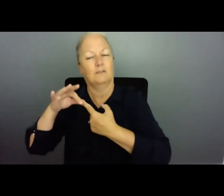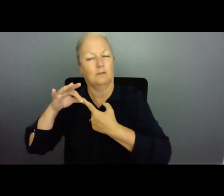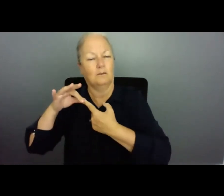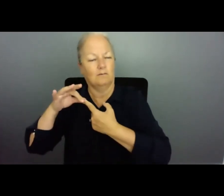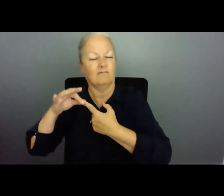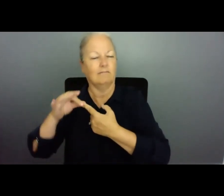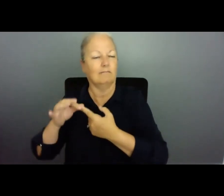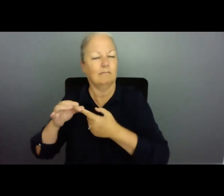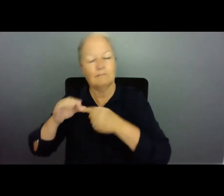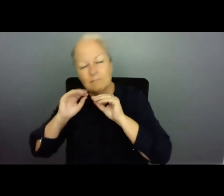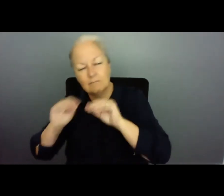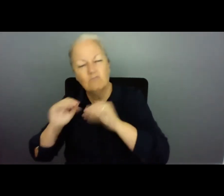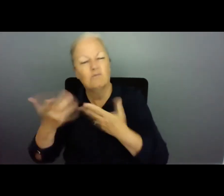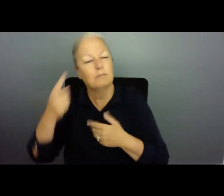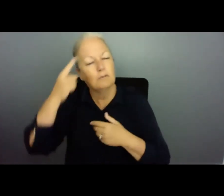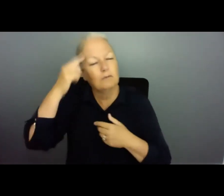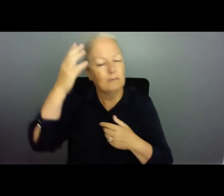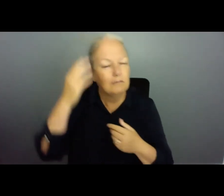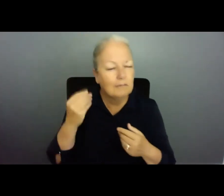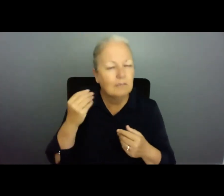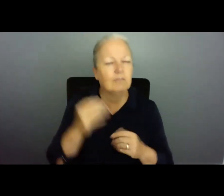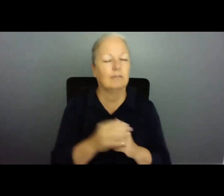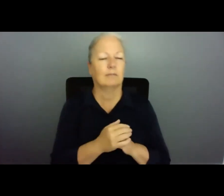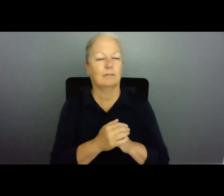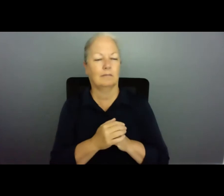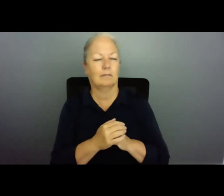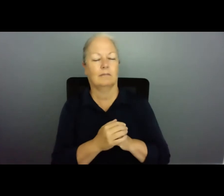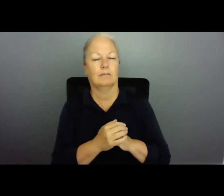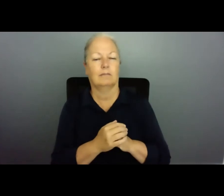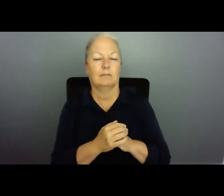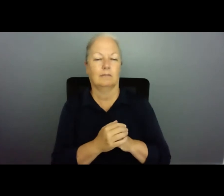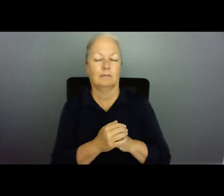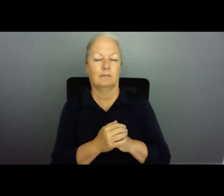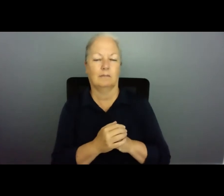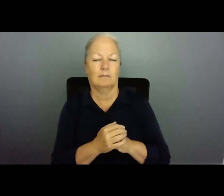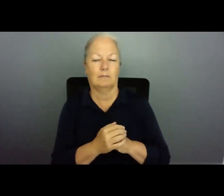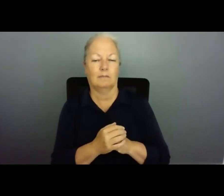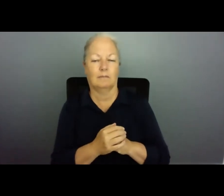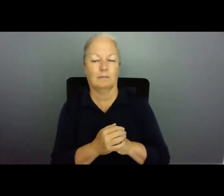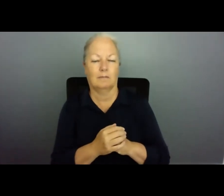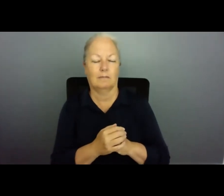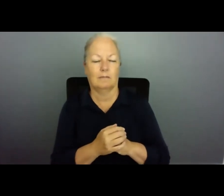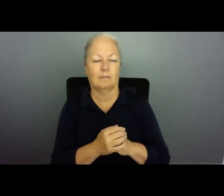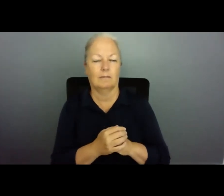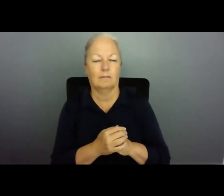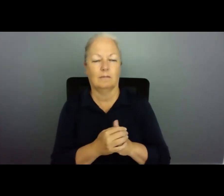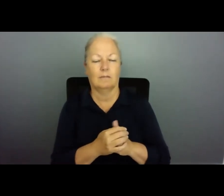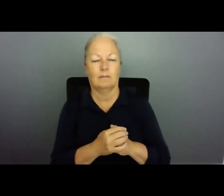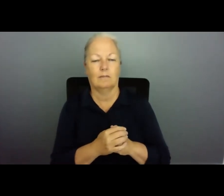people with and without disabilities it can be a result of information and technology in asset